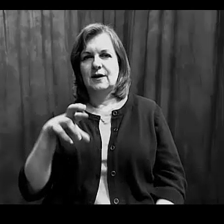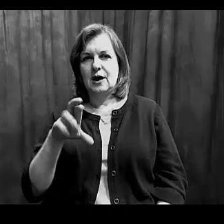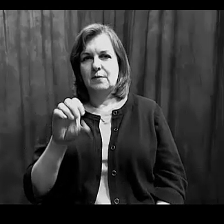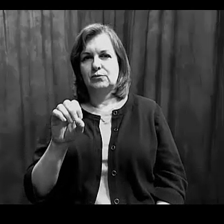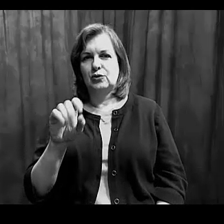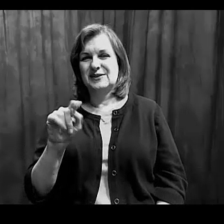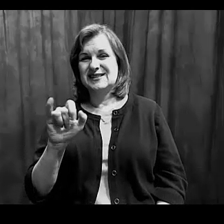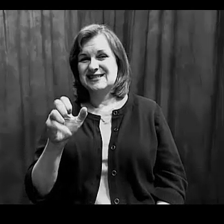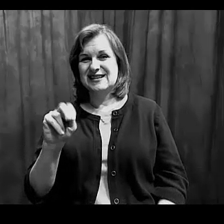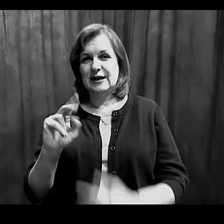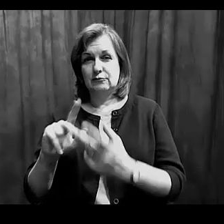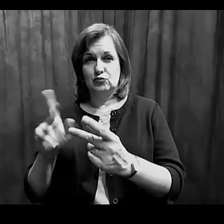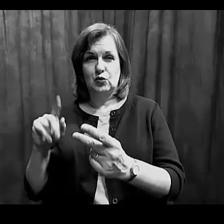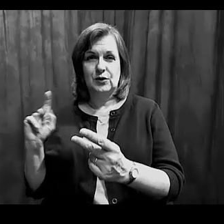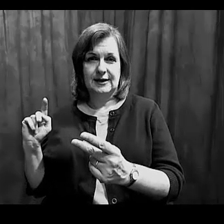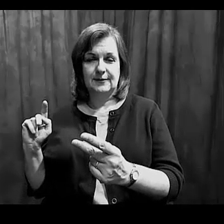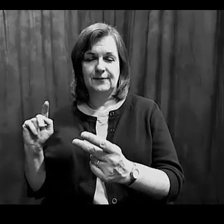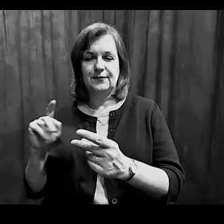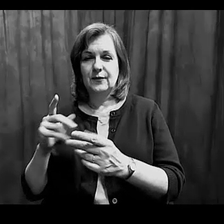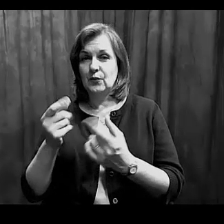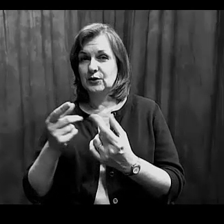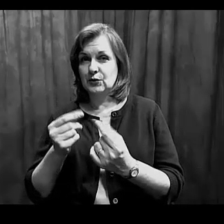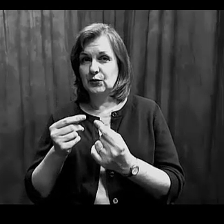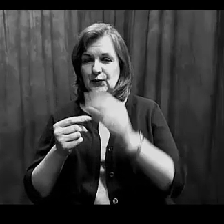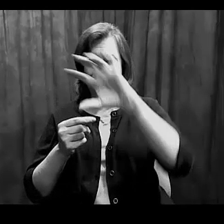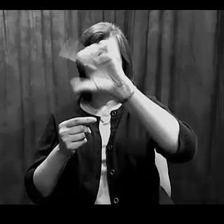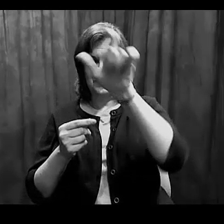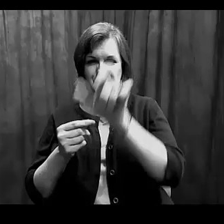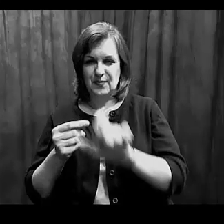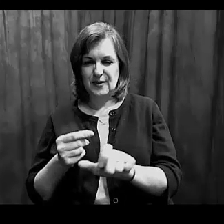we will talk about this later -- its a protein